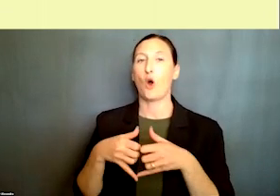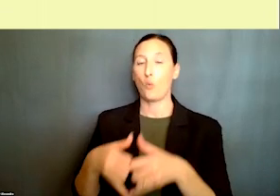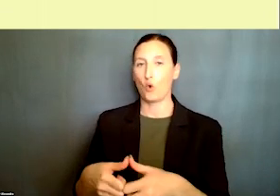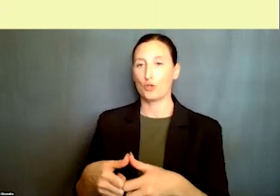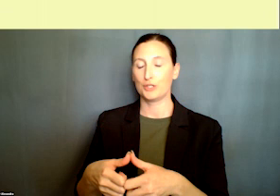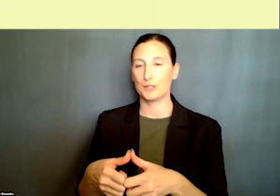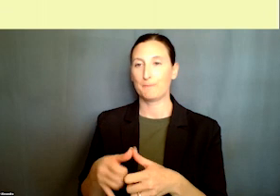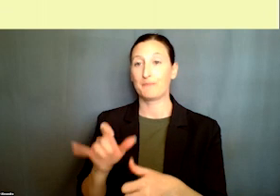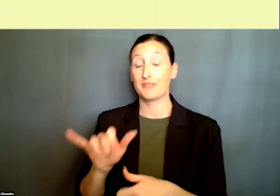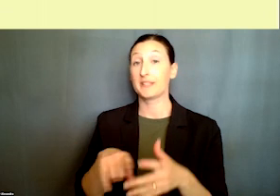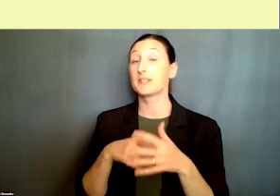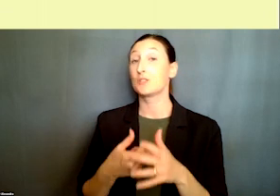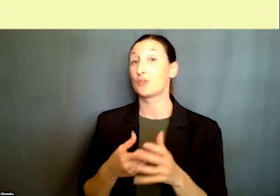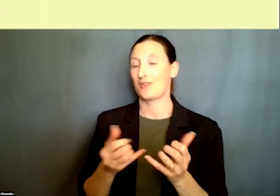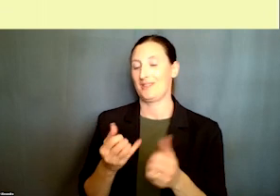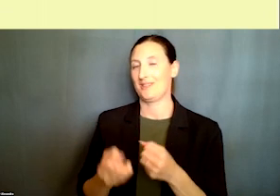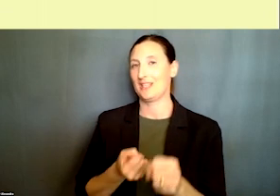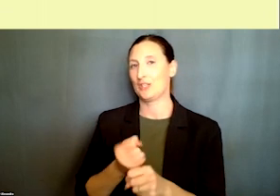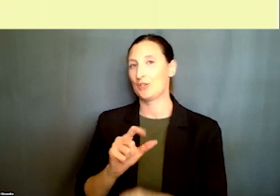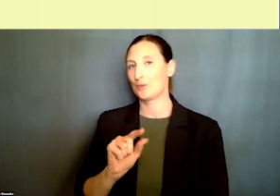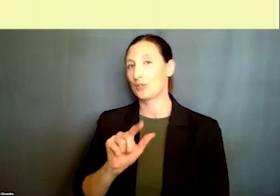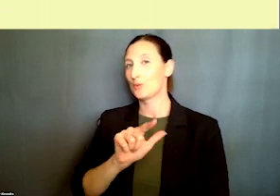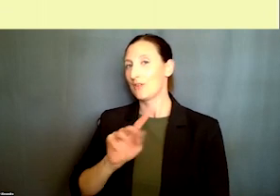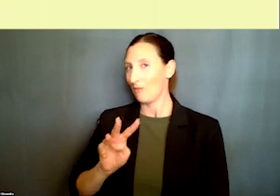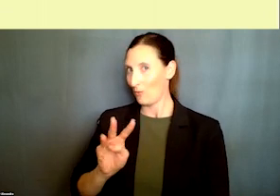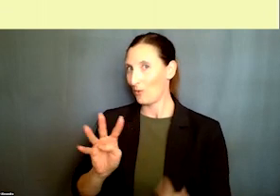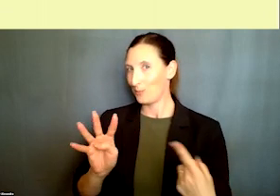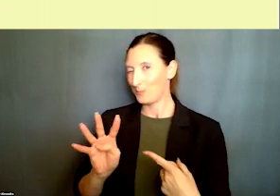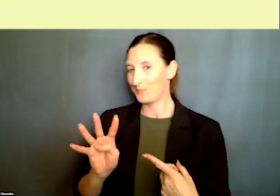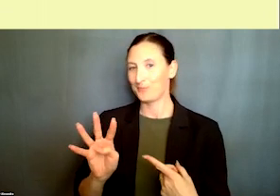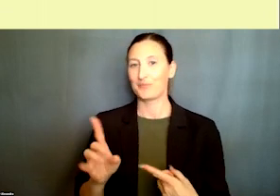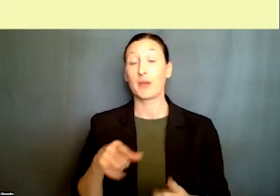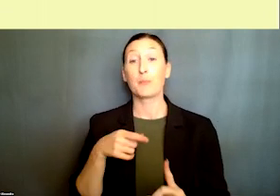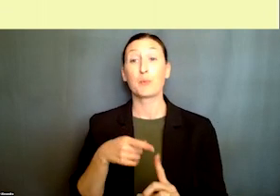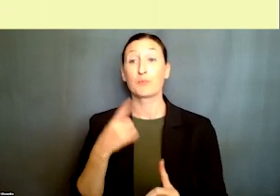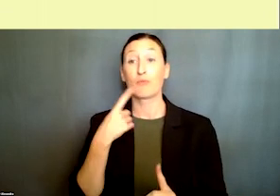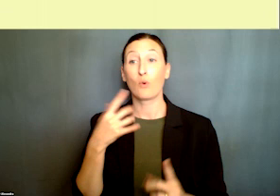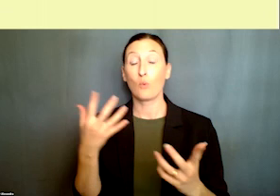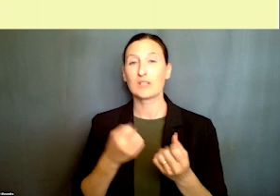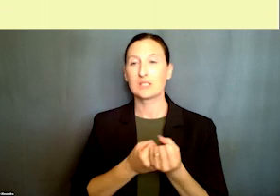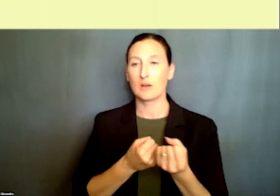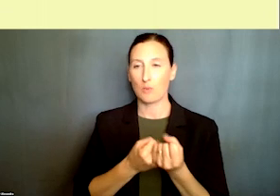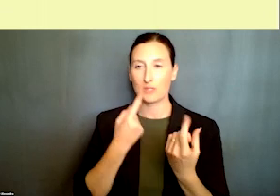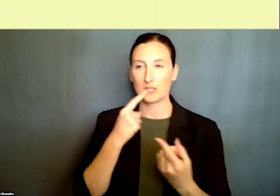so this is starting in 2024. The purpose MPS-FCA is to support